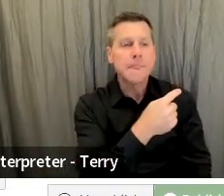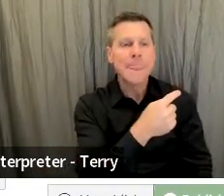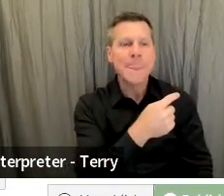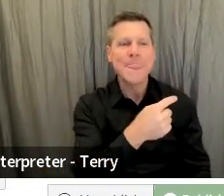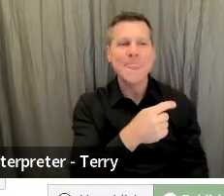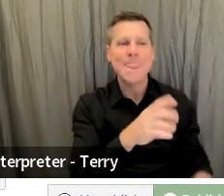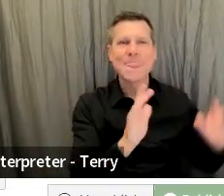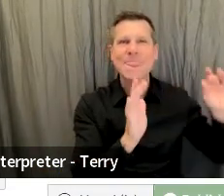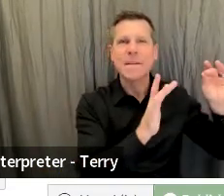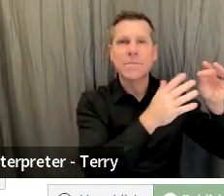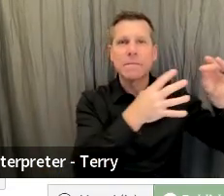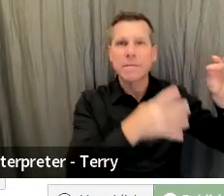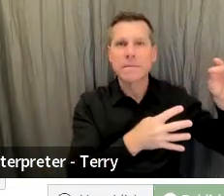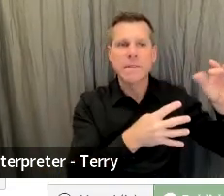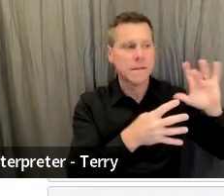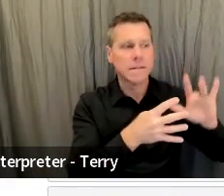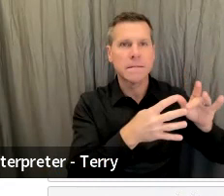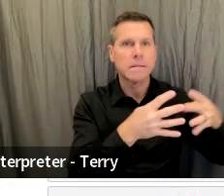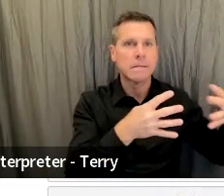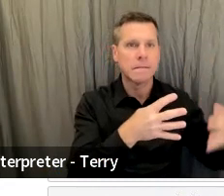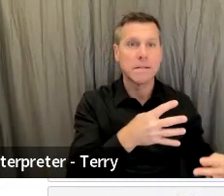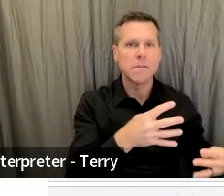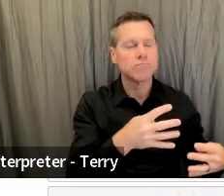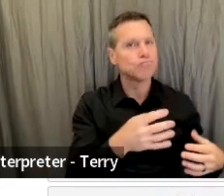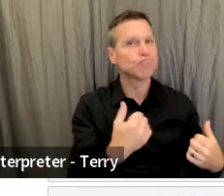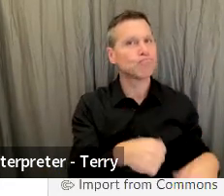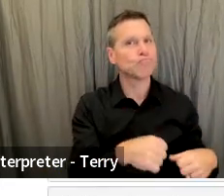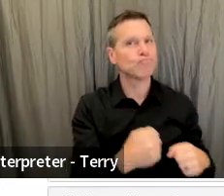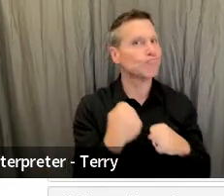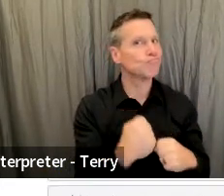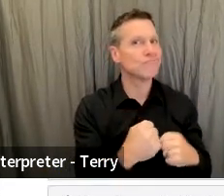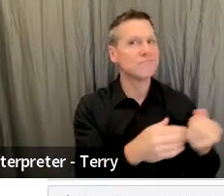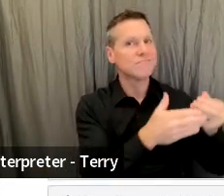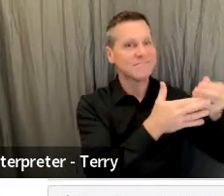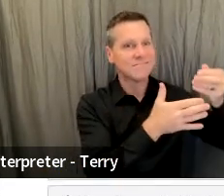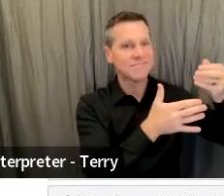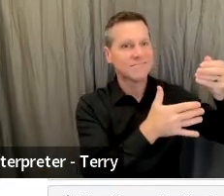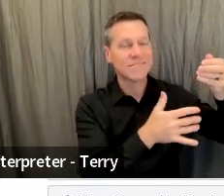we put together a very robust week, one orientation for students.